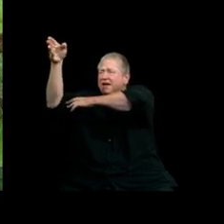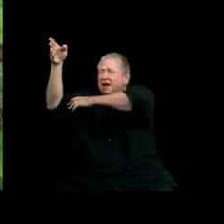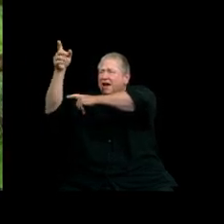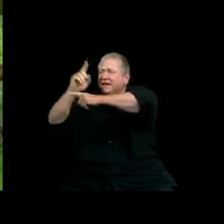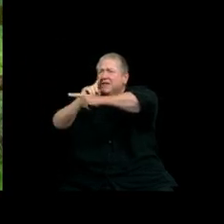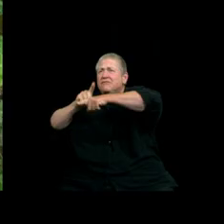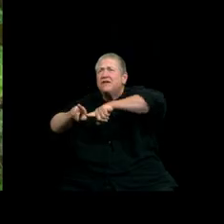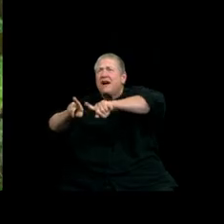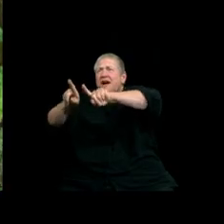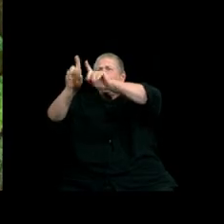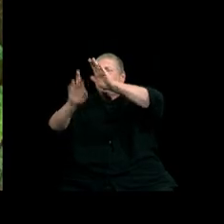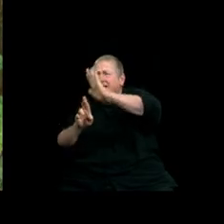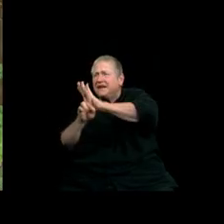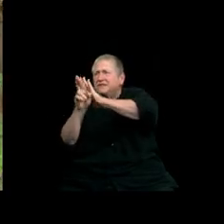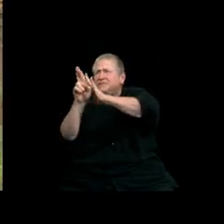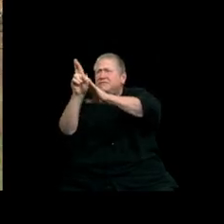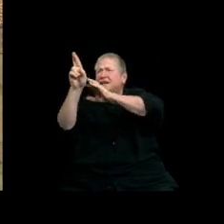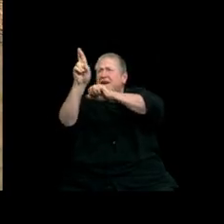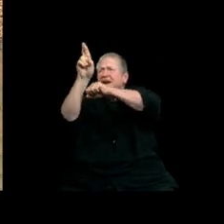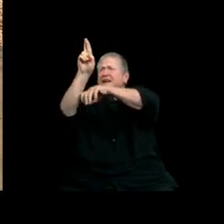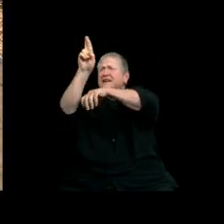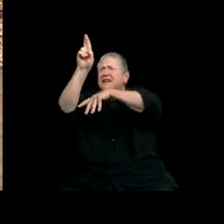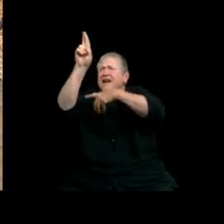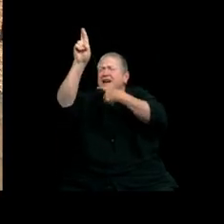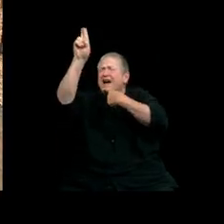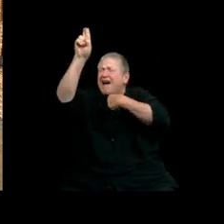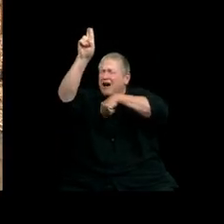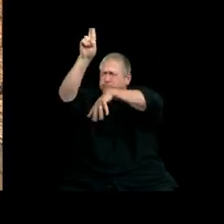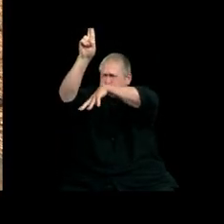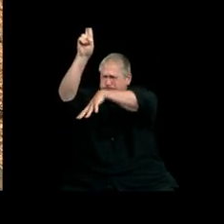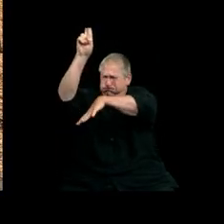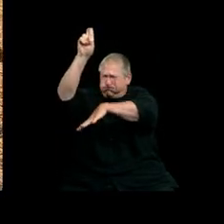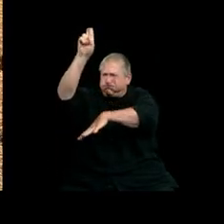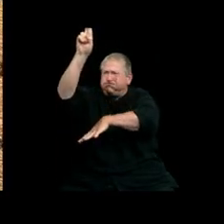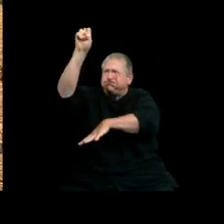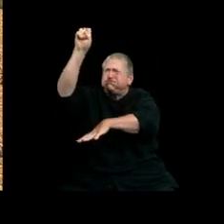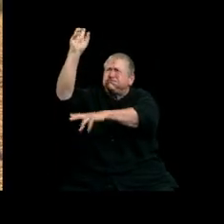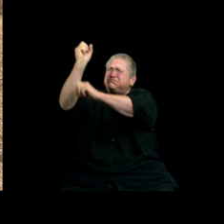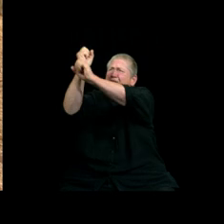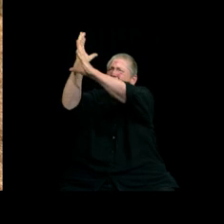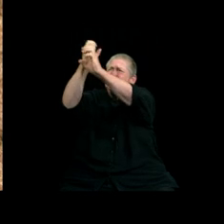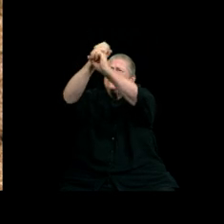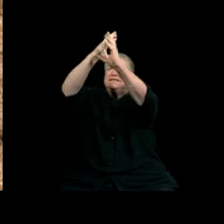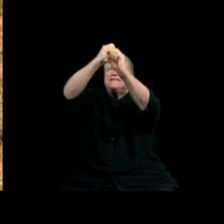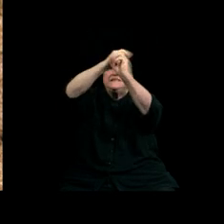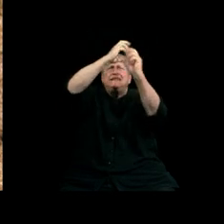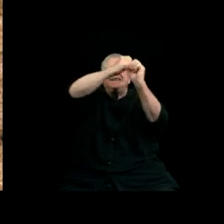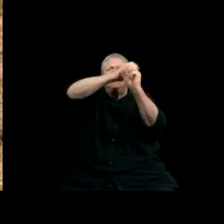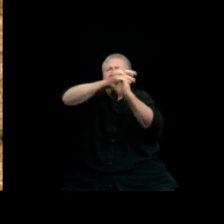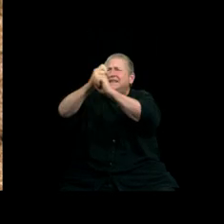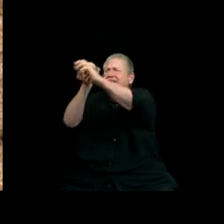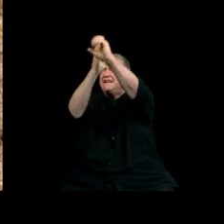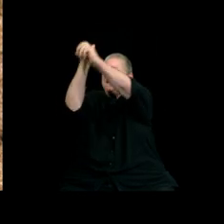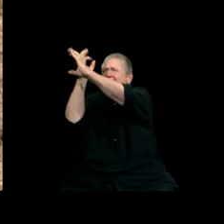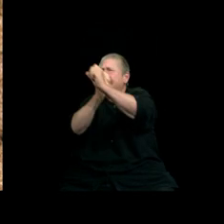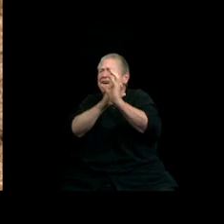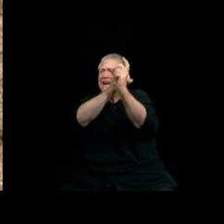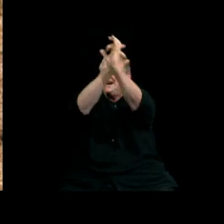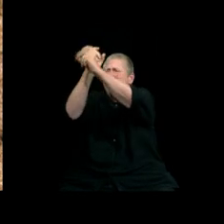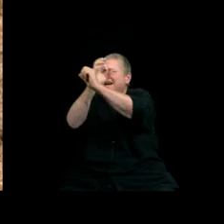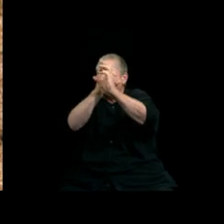And the rocket's red glare, the bombs bursting in air